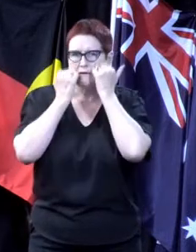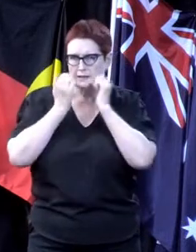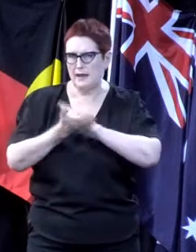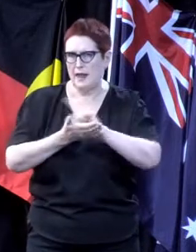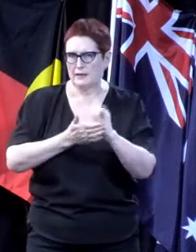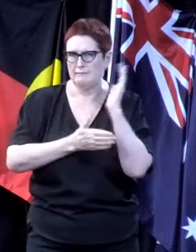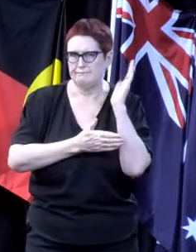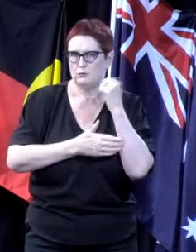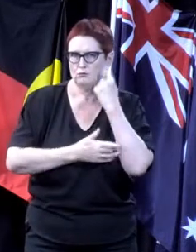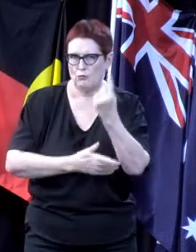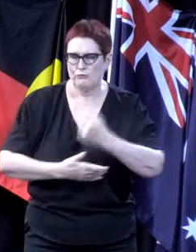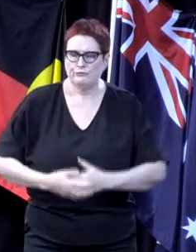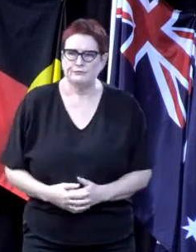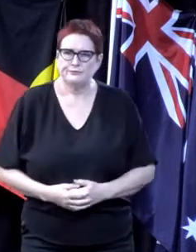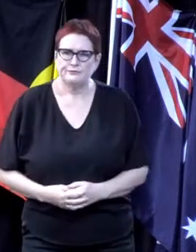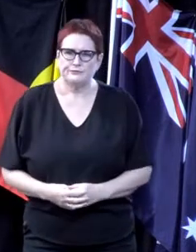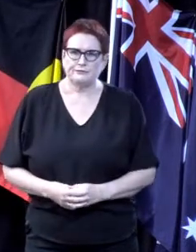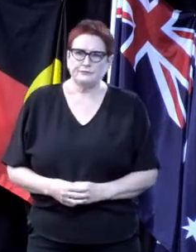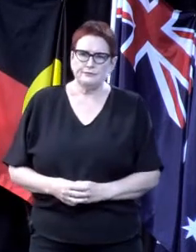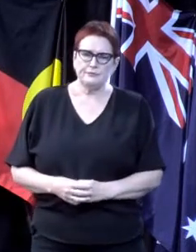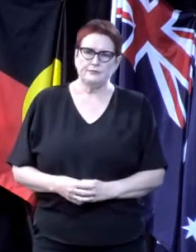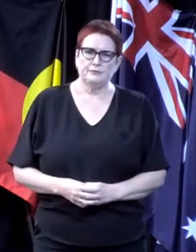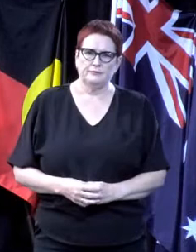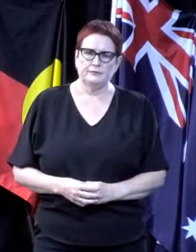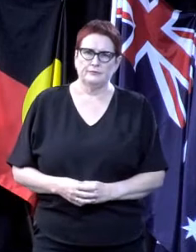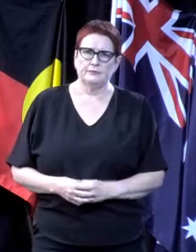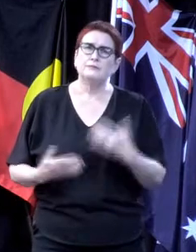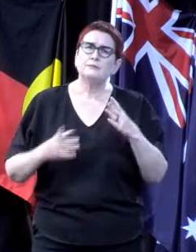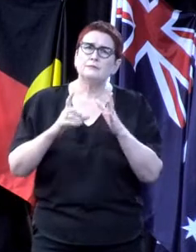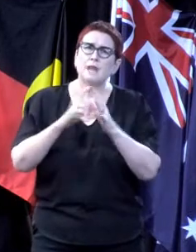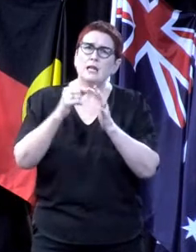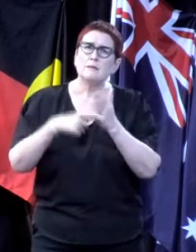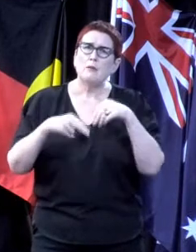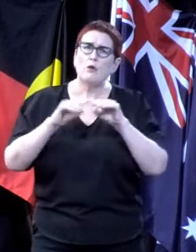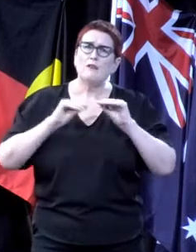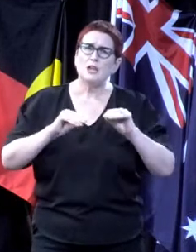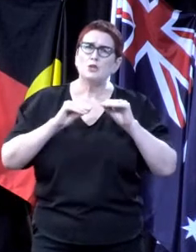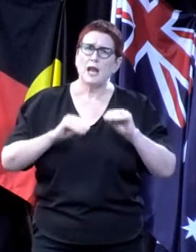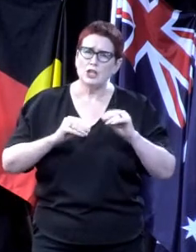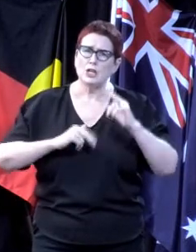So, in responding to these recommendations, the department has developed a systematic and practical approach